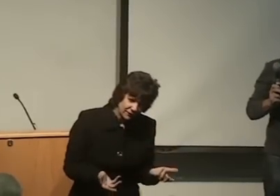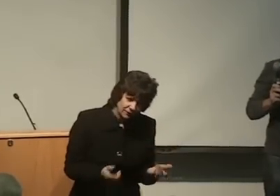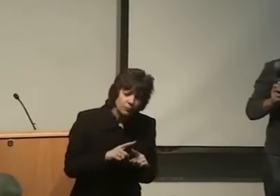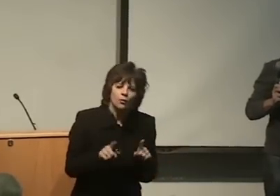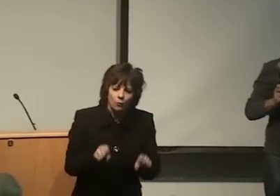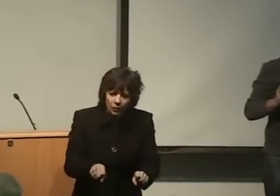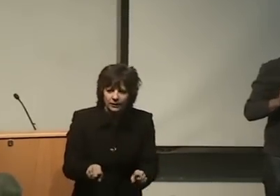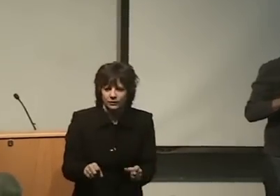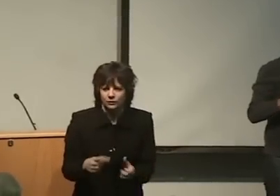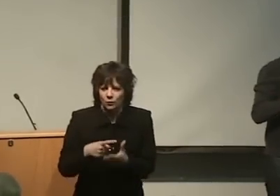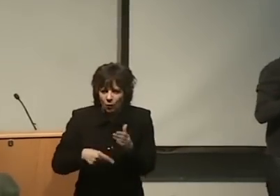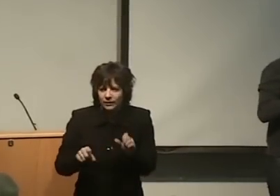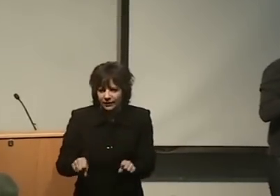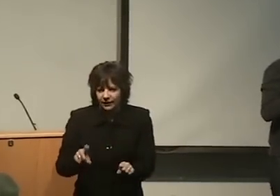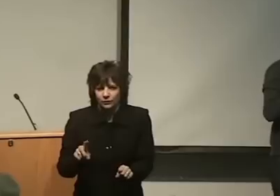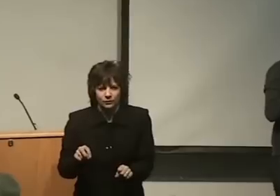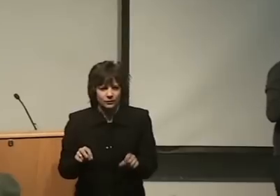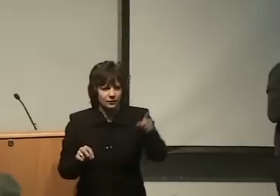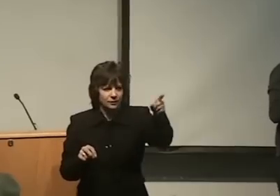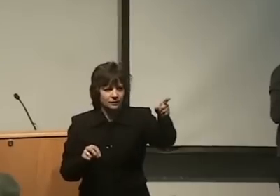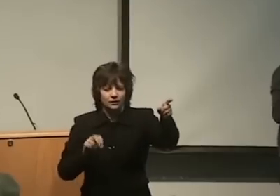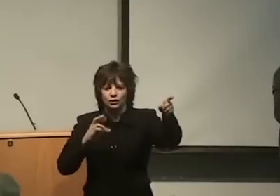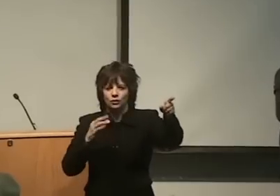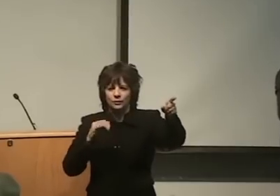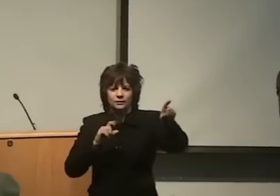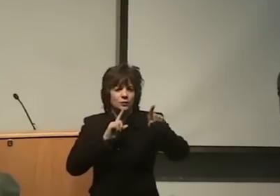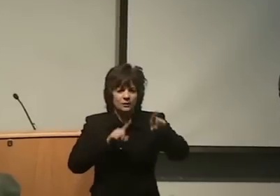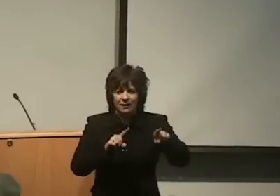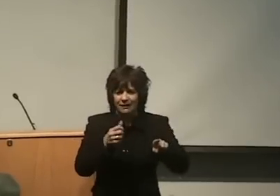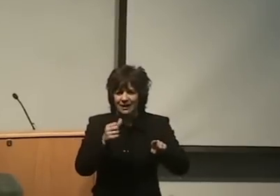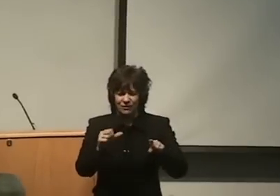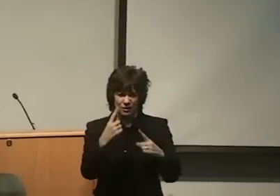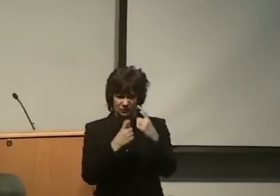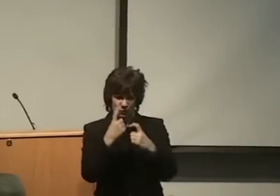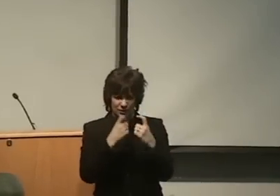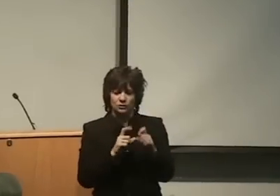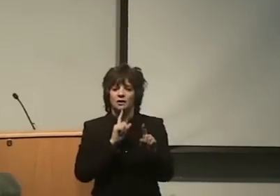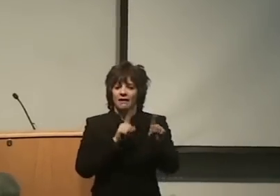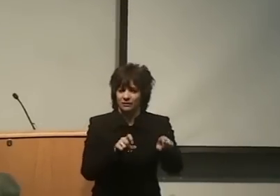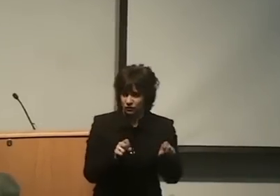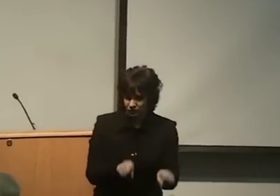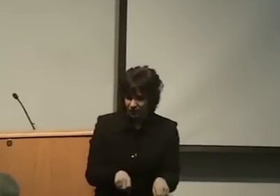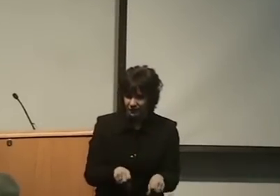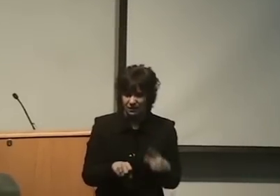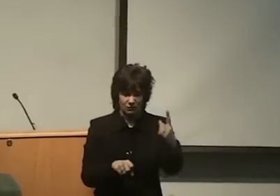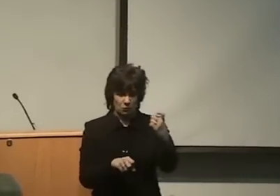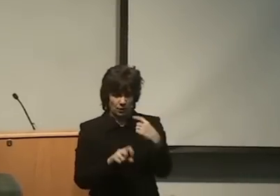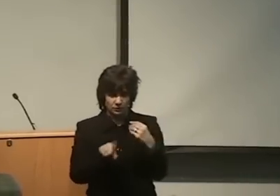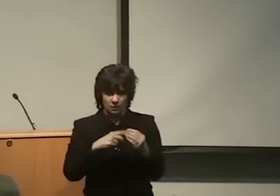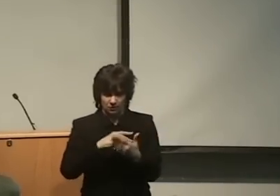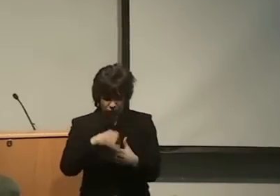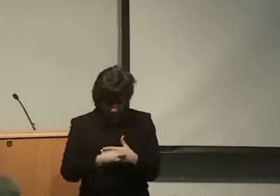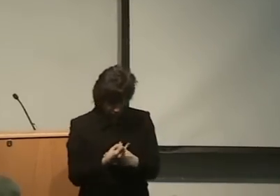We can answer the questions, answer specific questions in that project. You can answer specific questions, that's great.